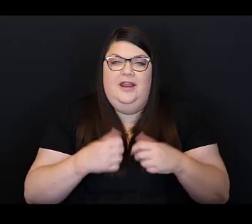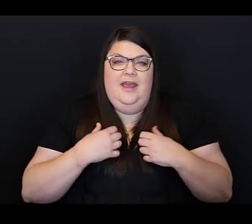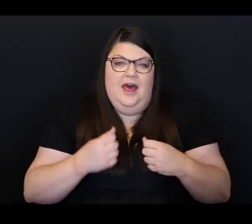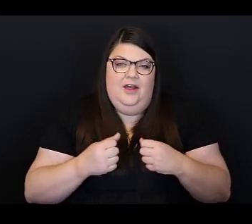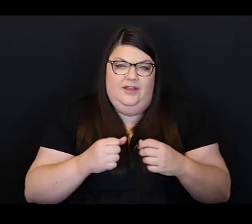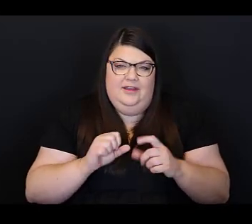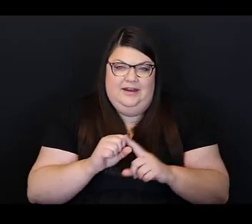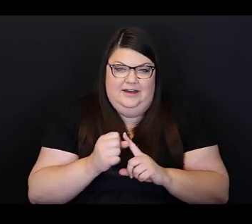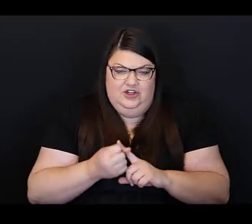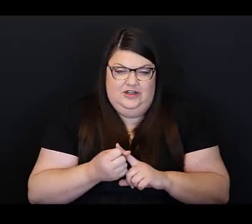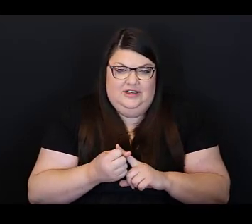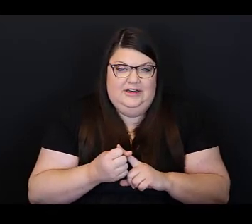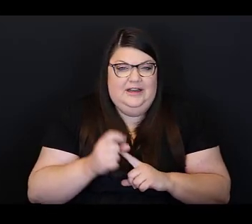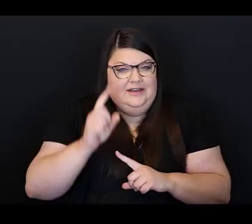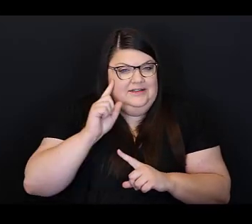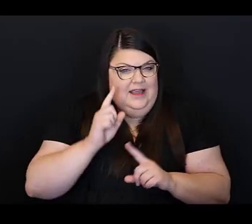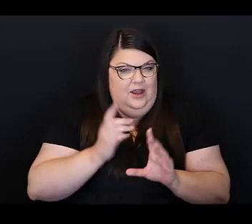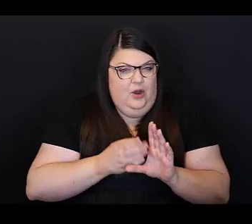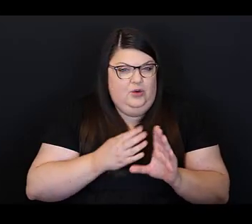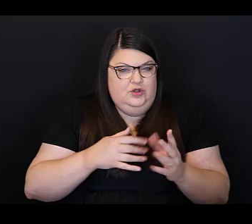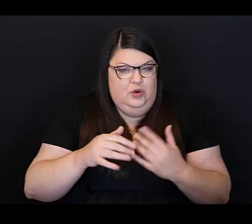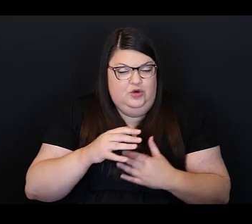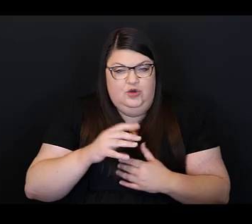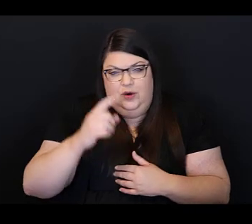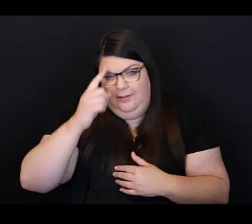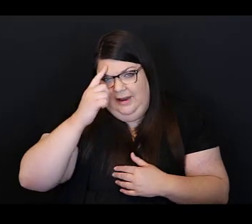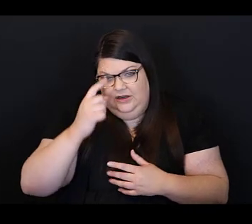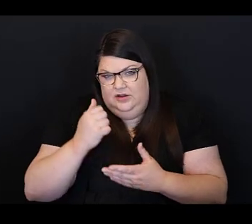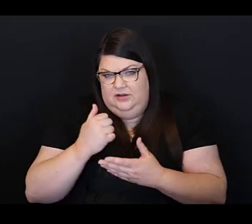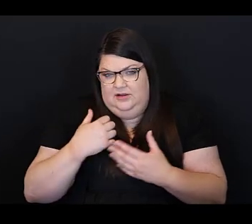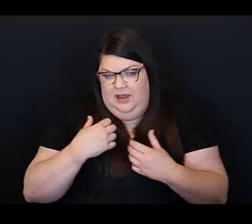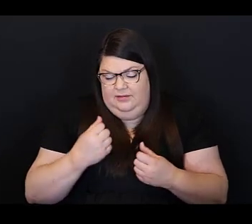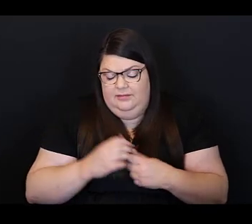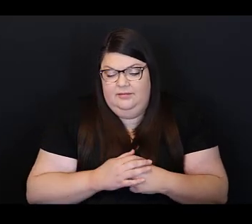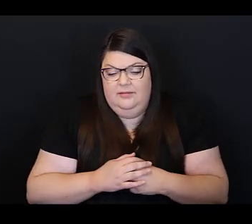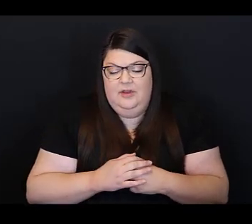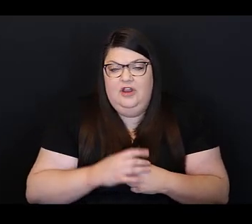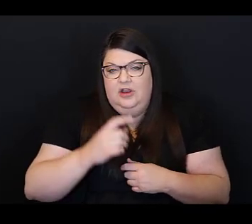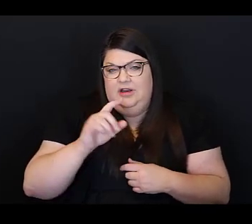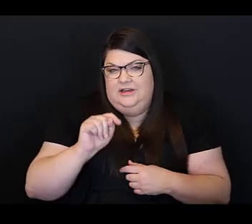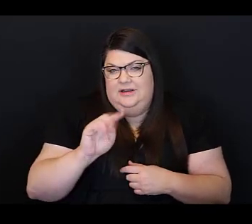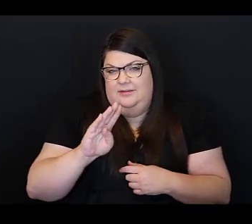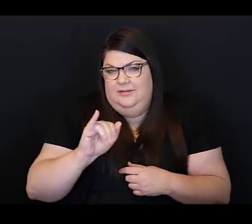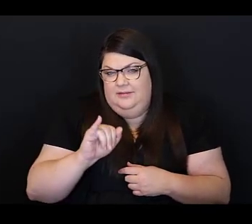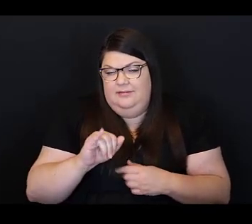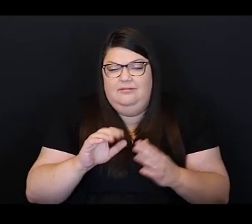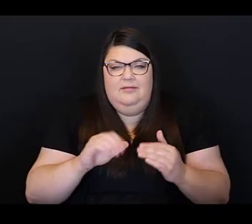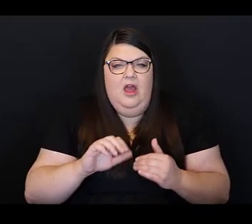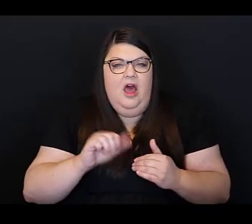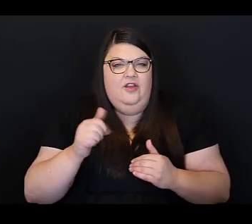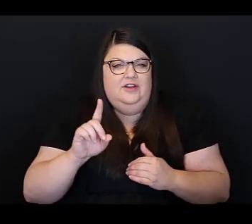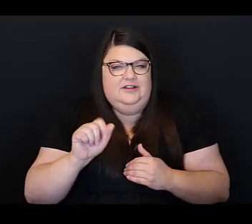conditions, psychosocial or mental health, traumatic brain injury, other disability focus,